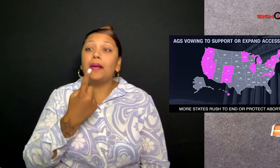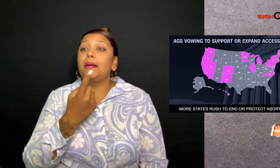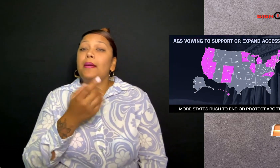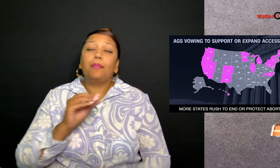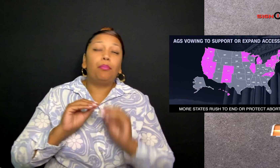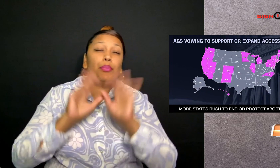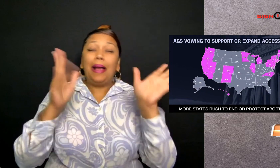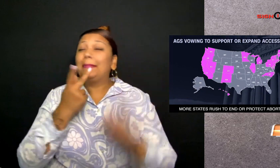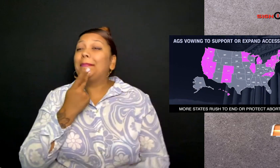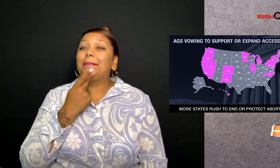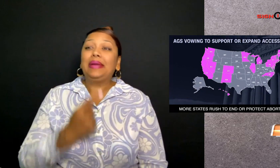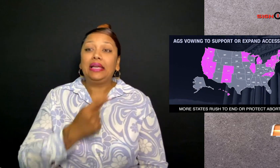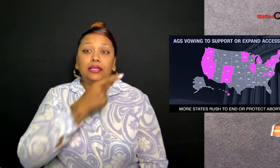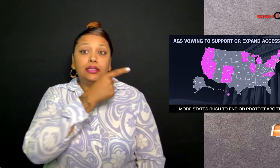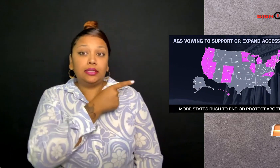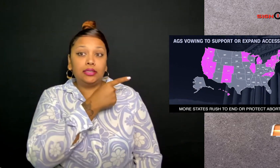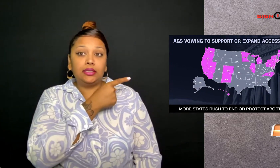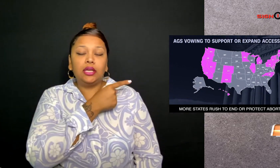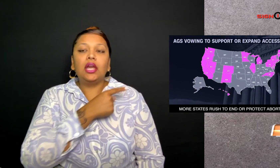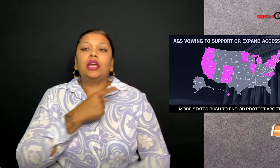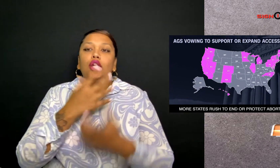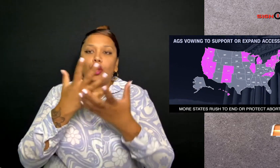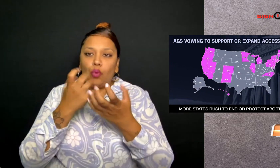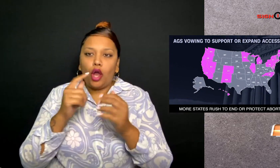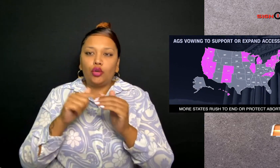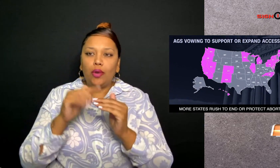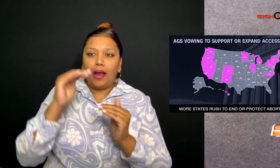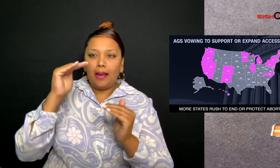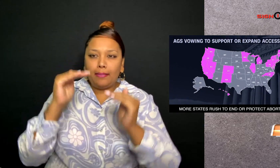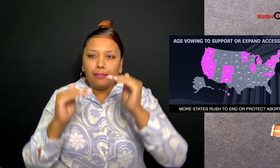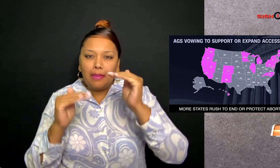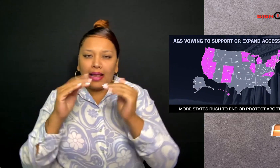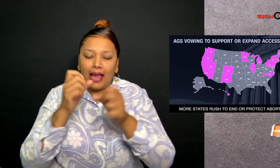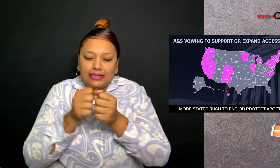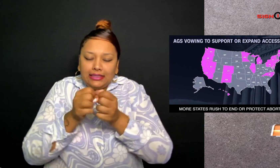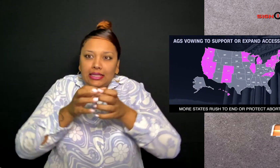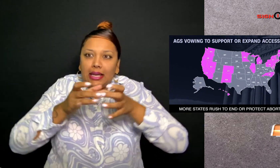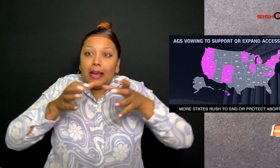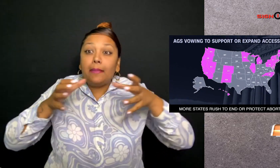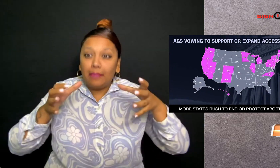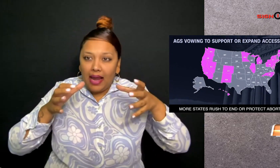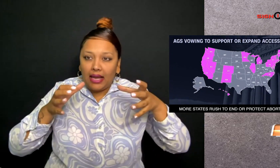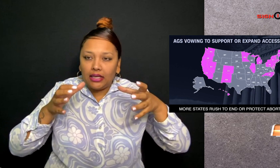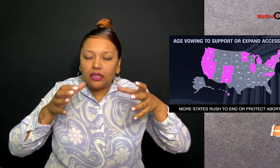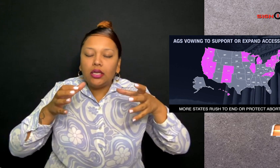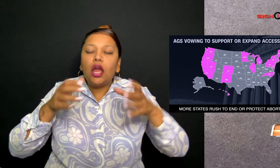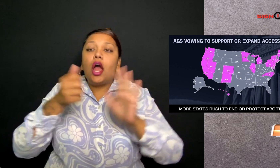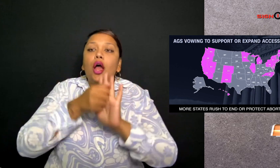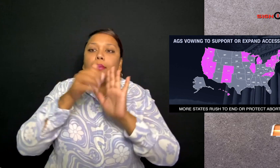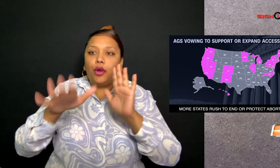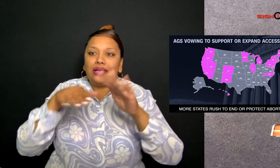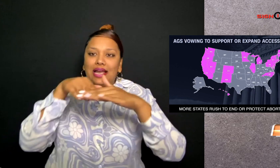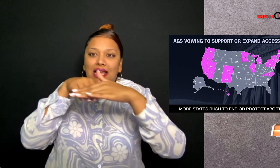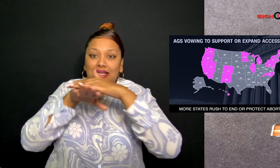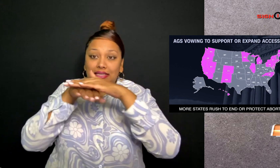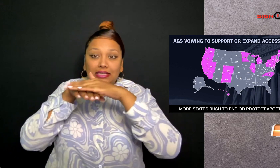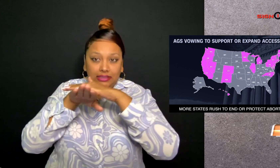generals in these states the ones in bright pink say they want to maintain or expand abortion